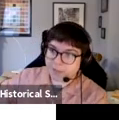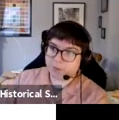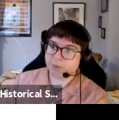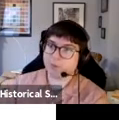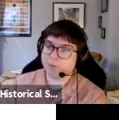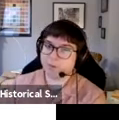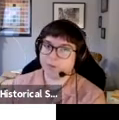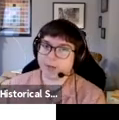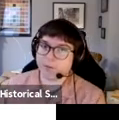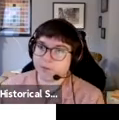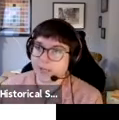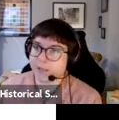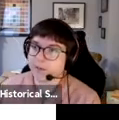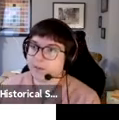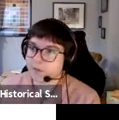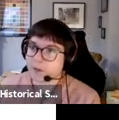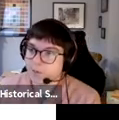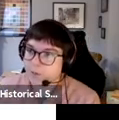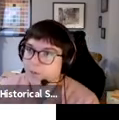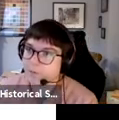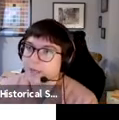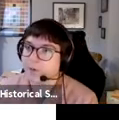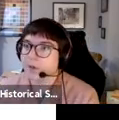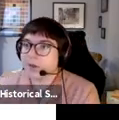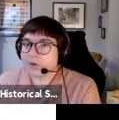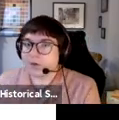three brothers who did fight in the for 40 seconds and they have